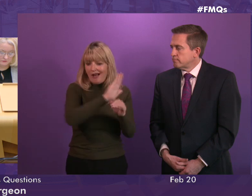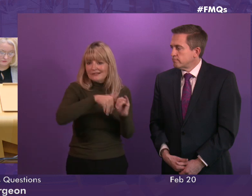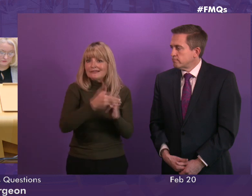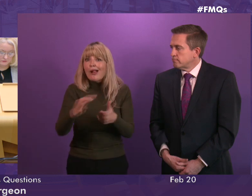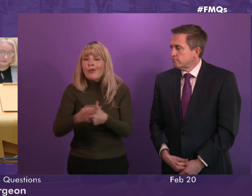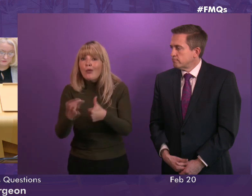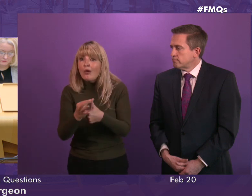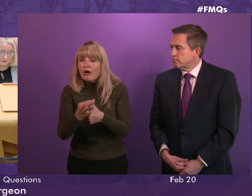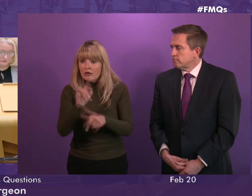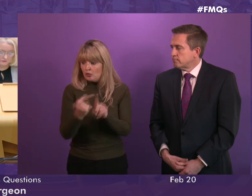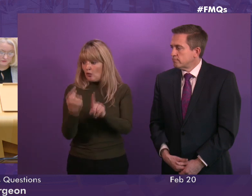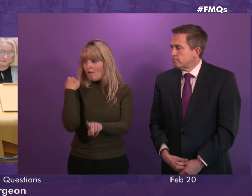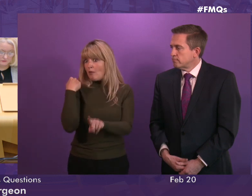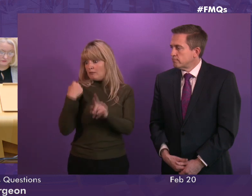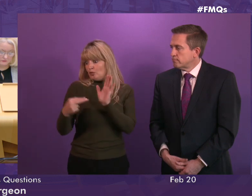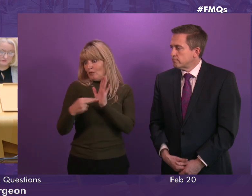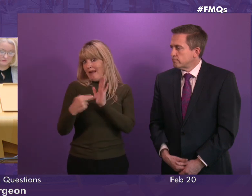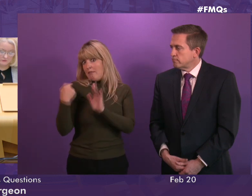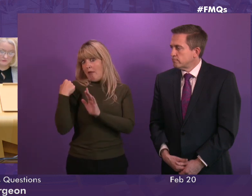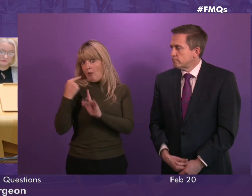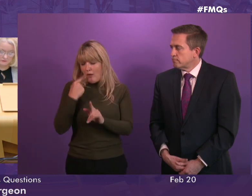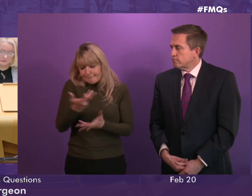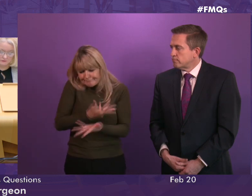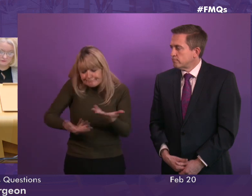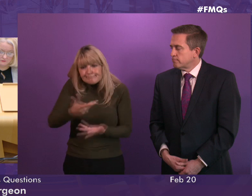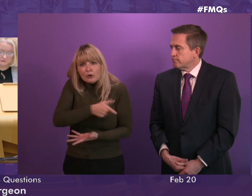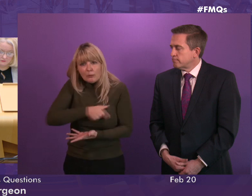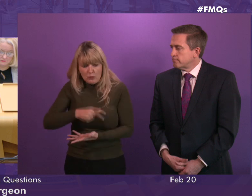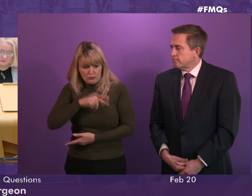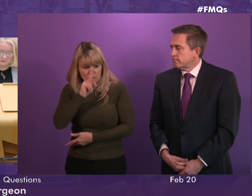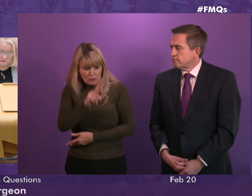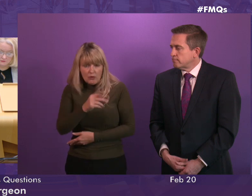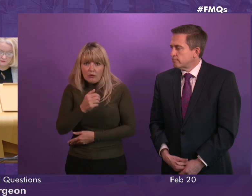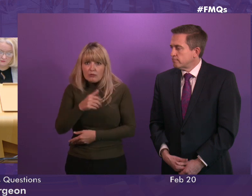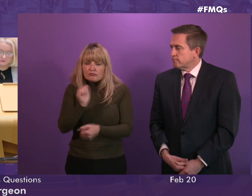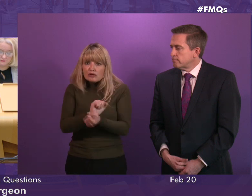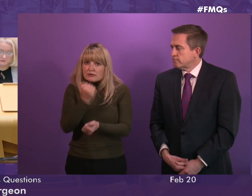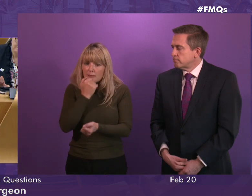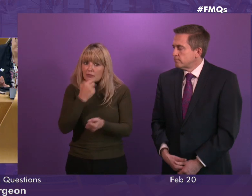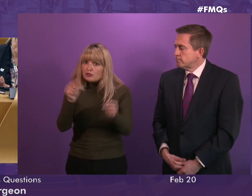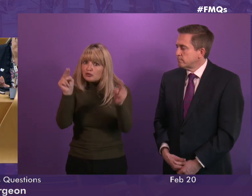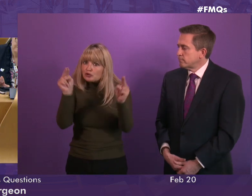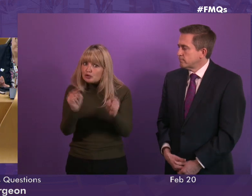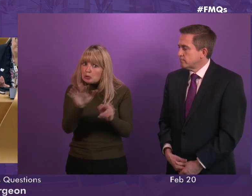committee was considering the issues, prisoner numbers have already reduced by around 200